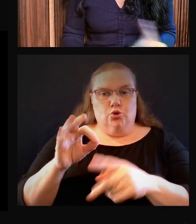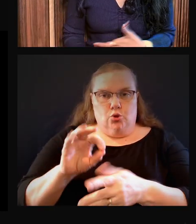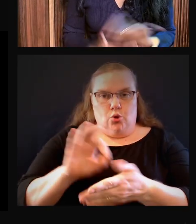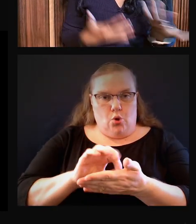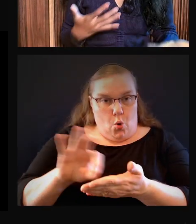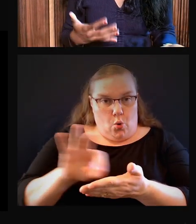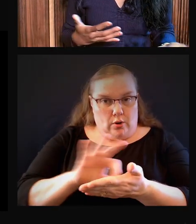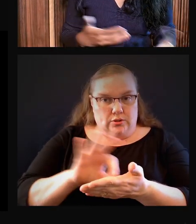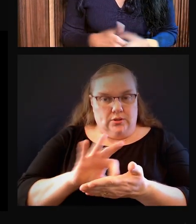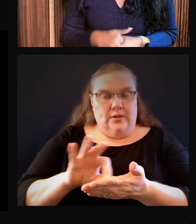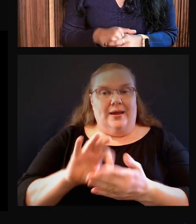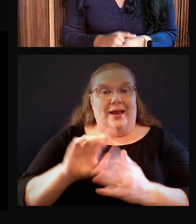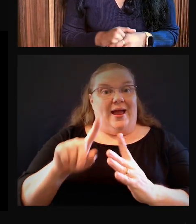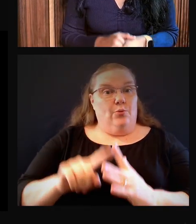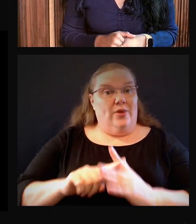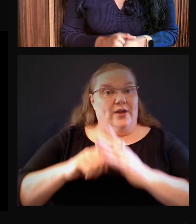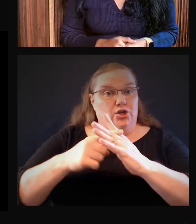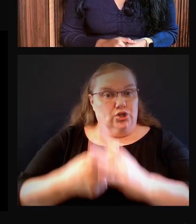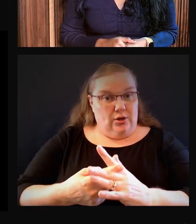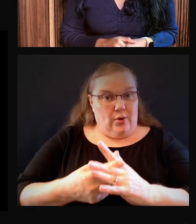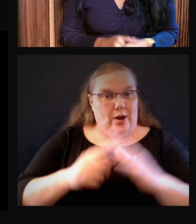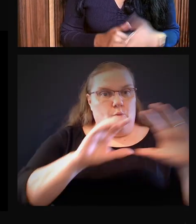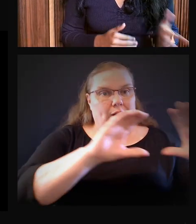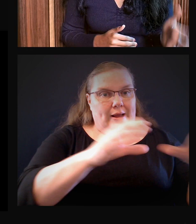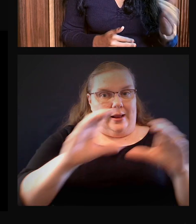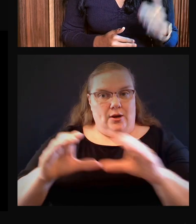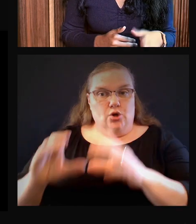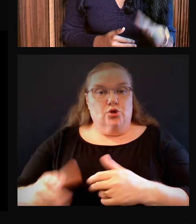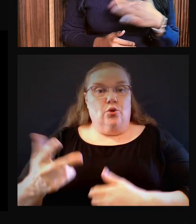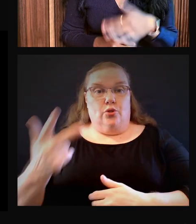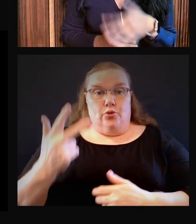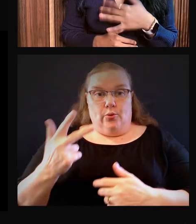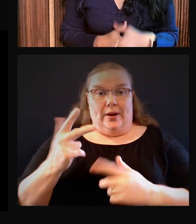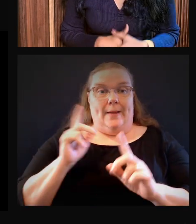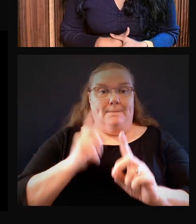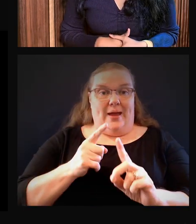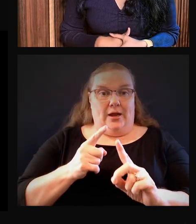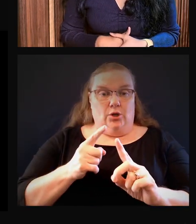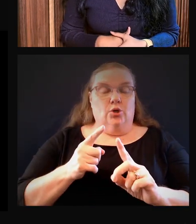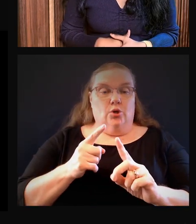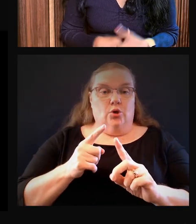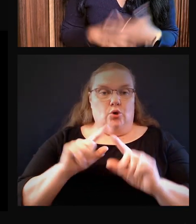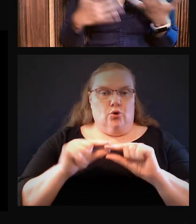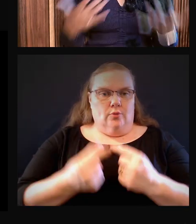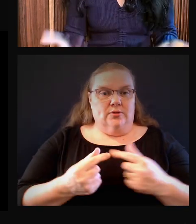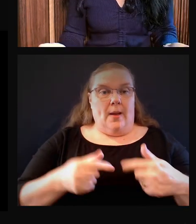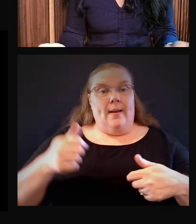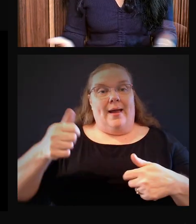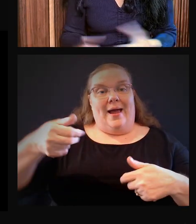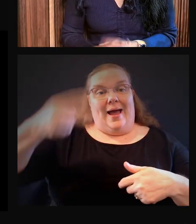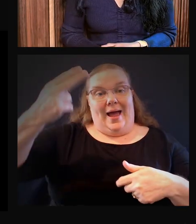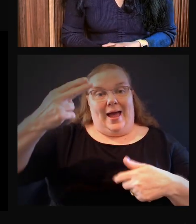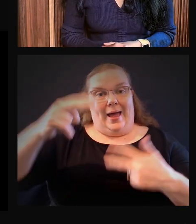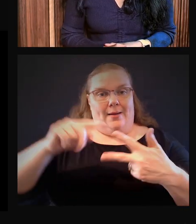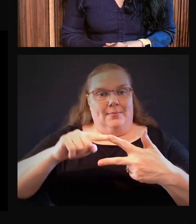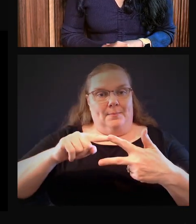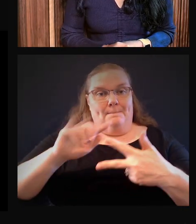we then categorize them into three main groups, High, Medium and Low Risk players. This information lets you know which players